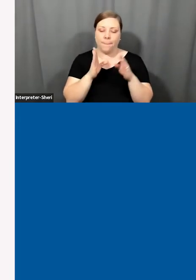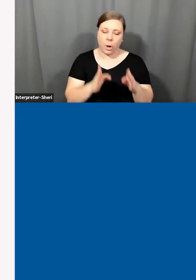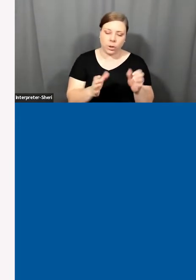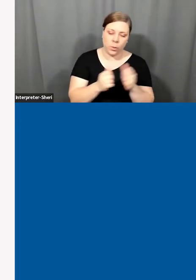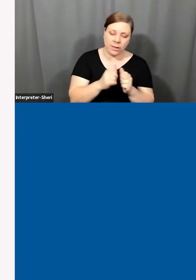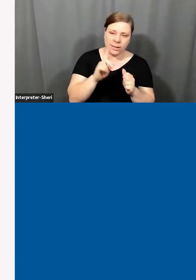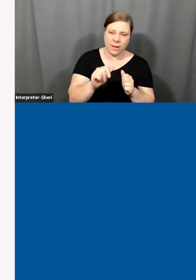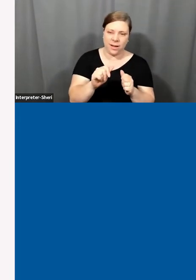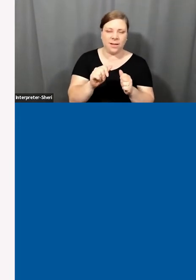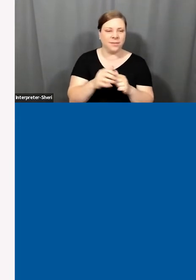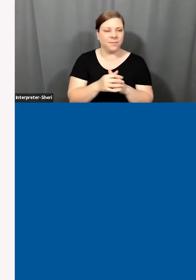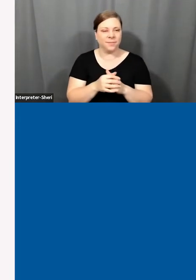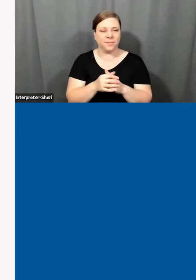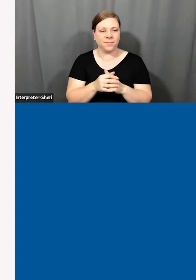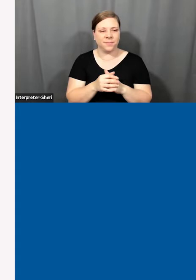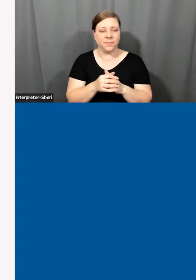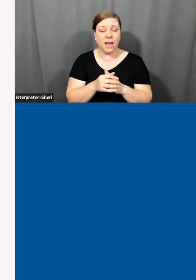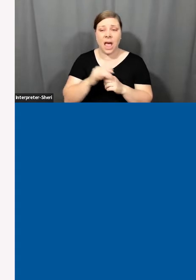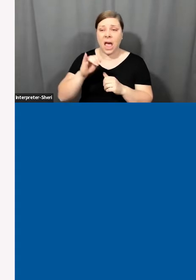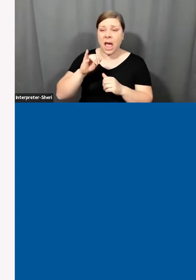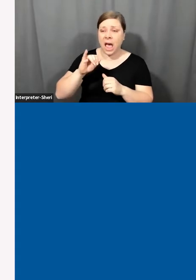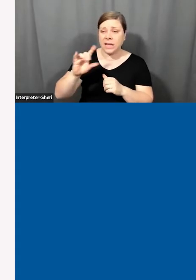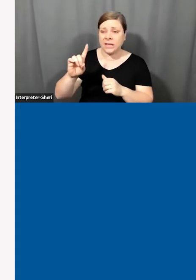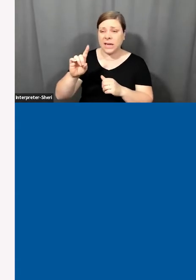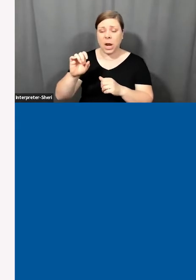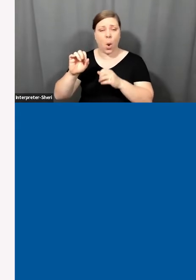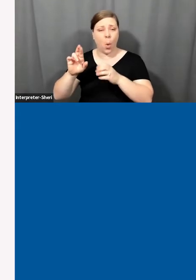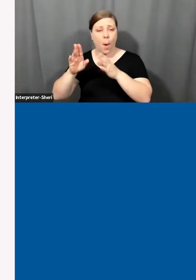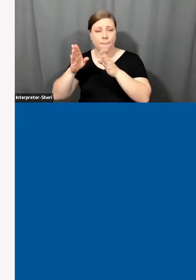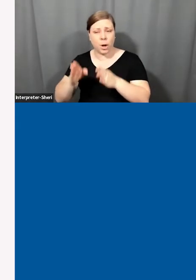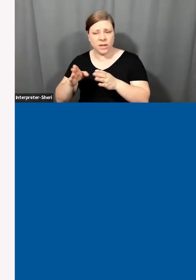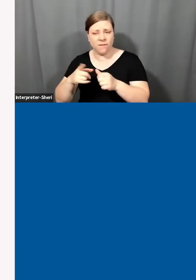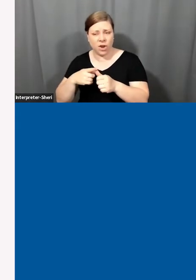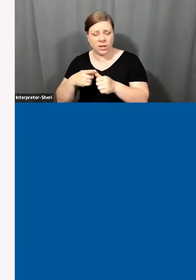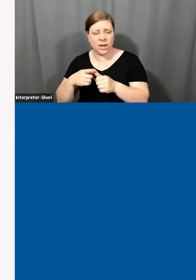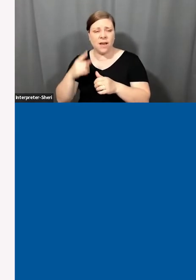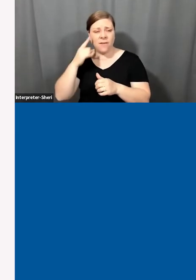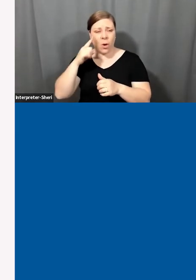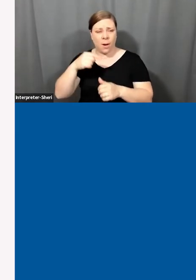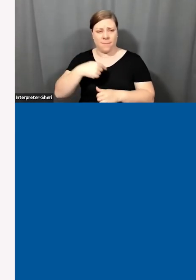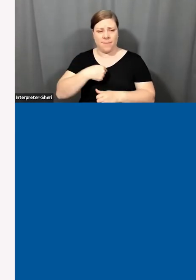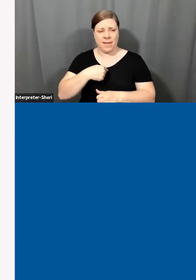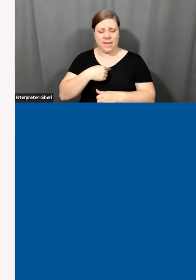I don't care if it's identity or a person first. For me it puts a hierarchy of other where disabled people